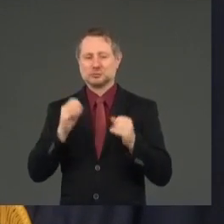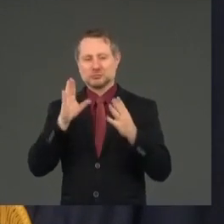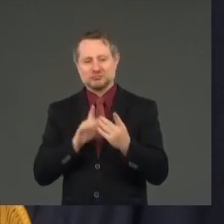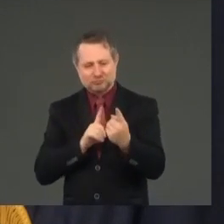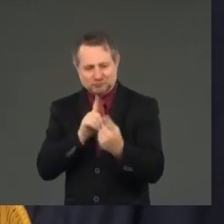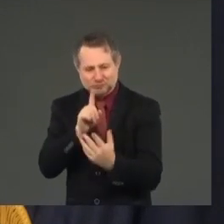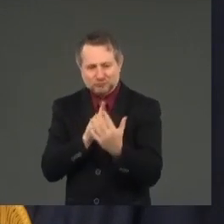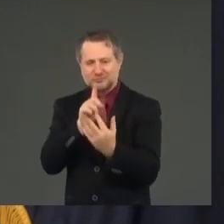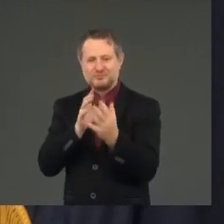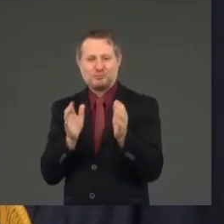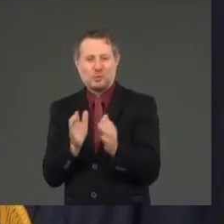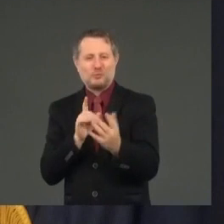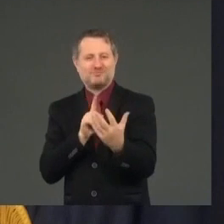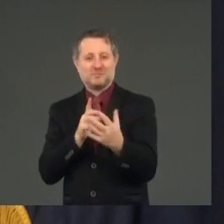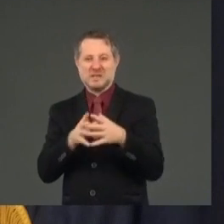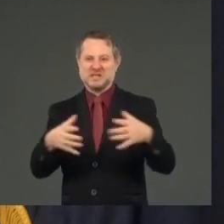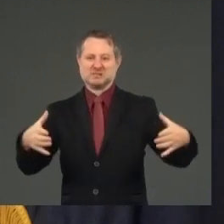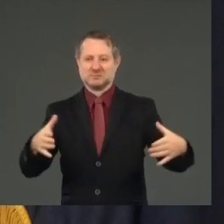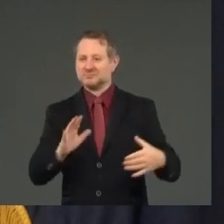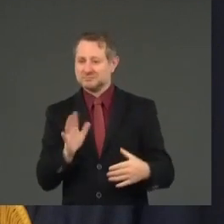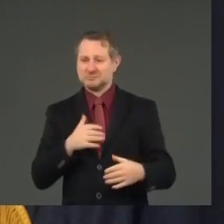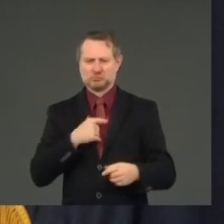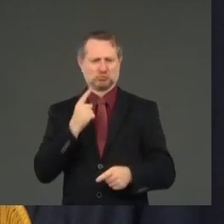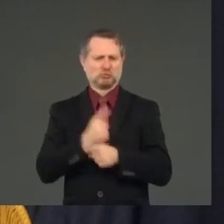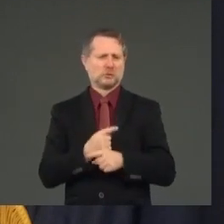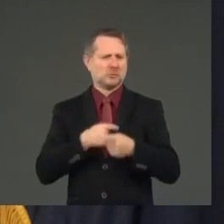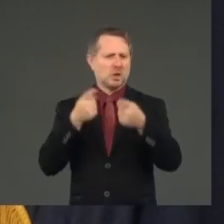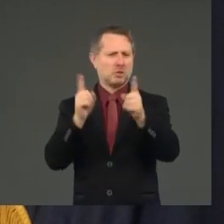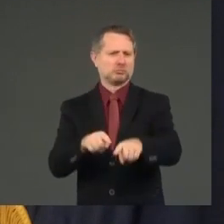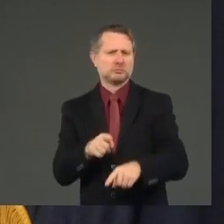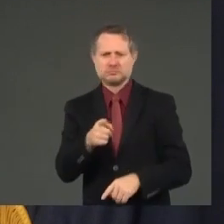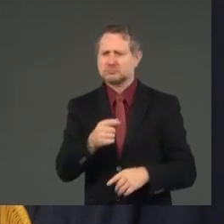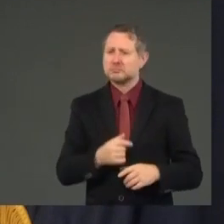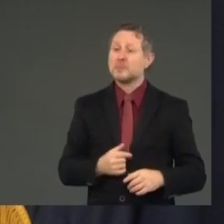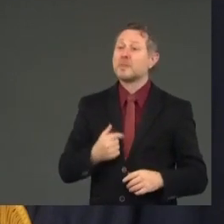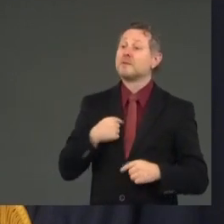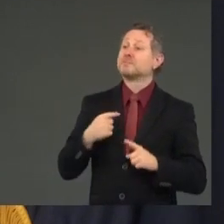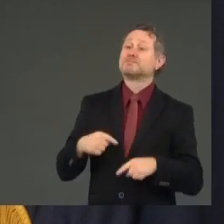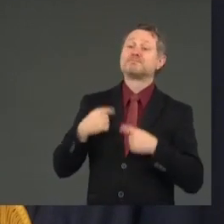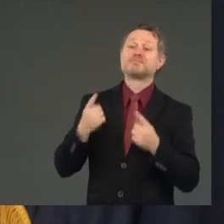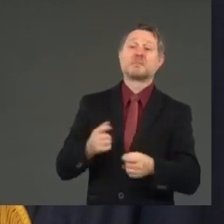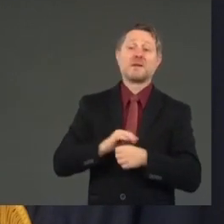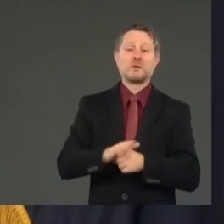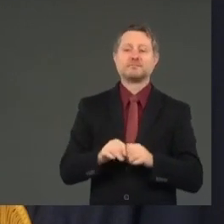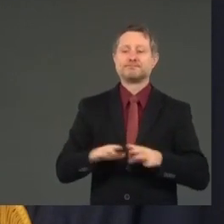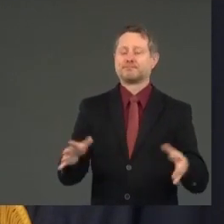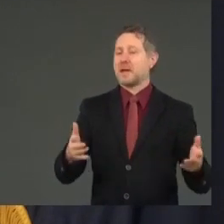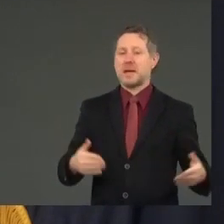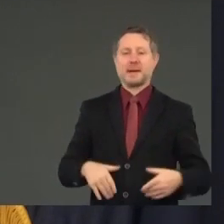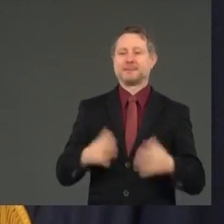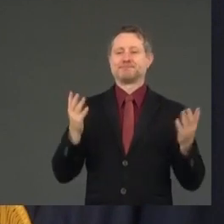REDUCE CLASS SIZES SO THE TEACHER HAS MORE TIME WITH EACH STUDENT.